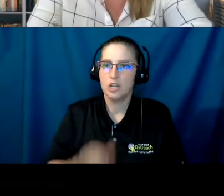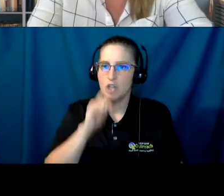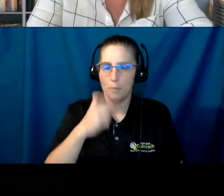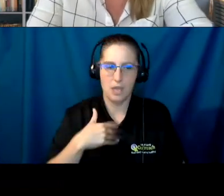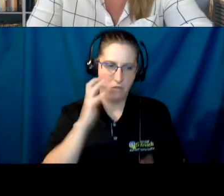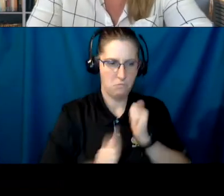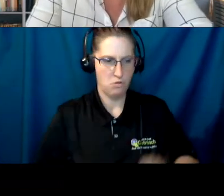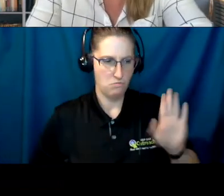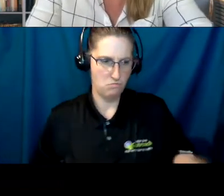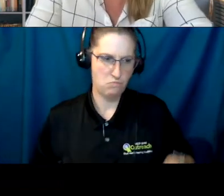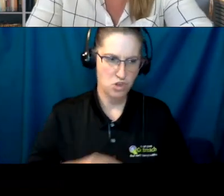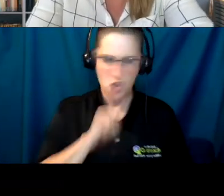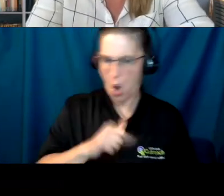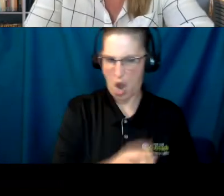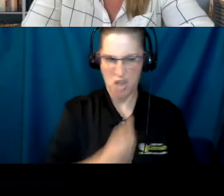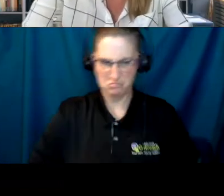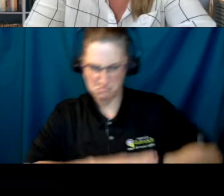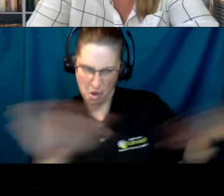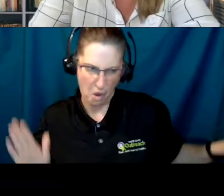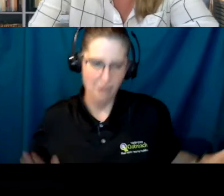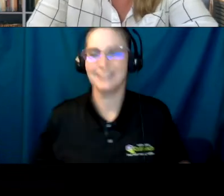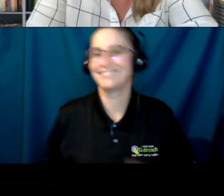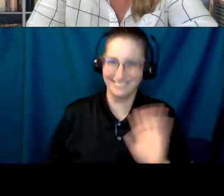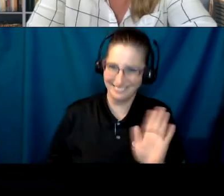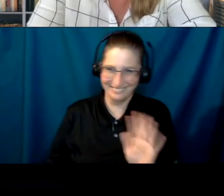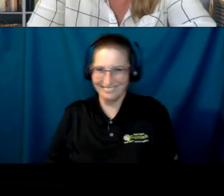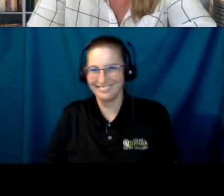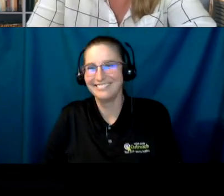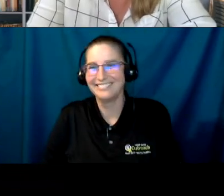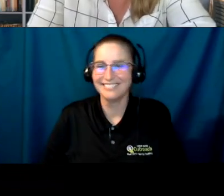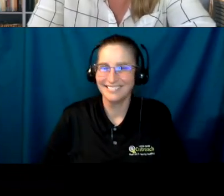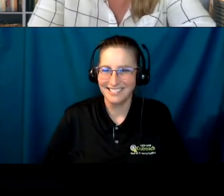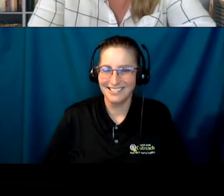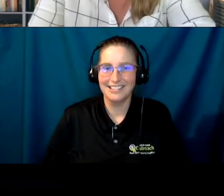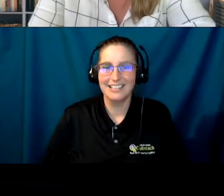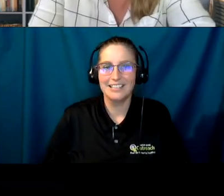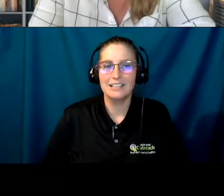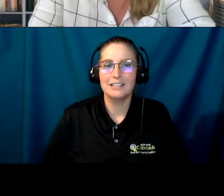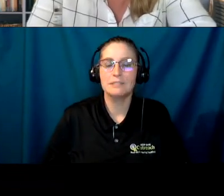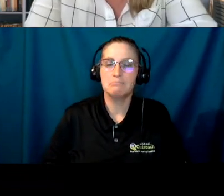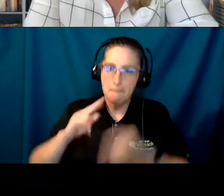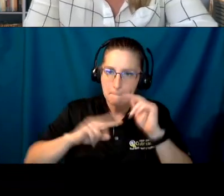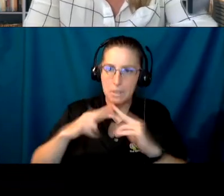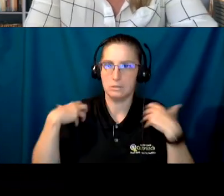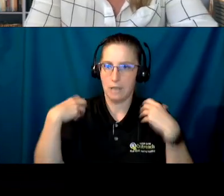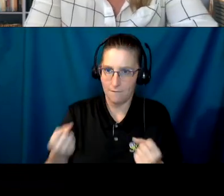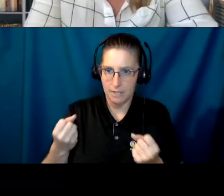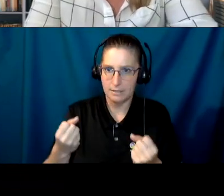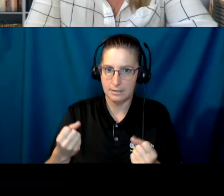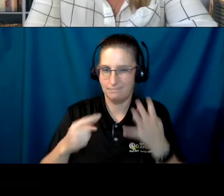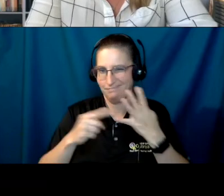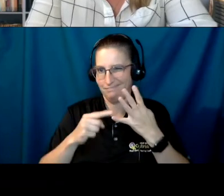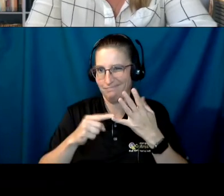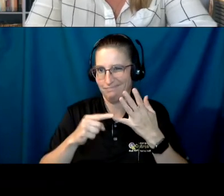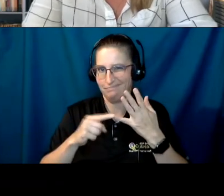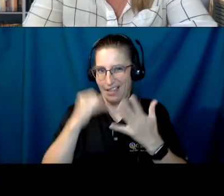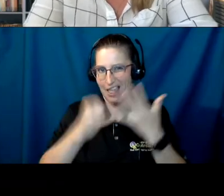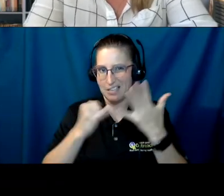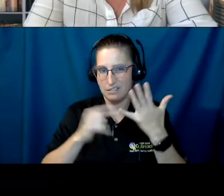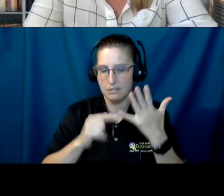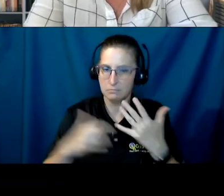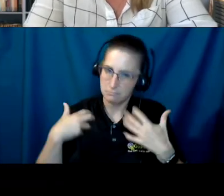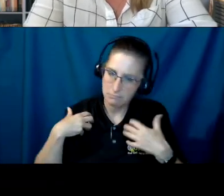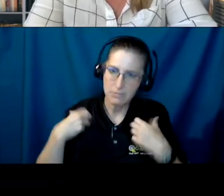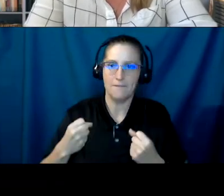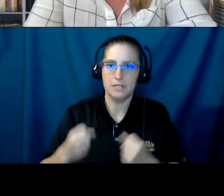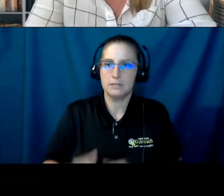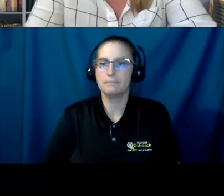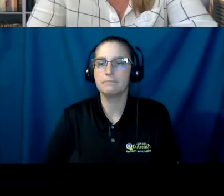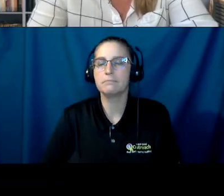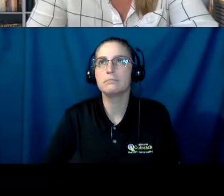and tell them not to ask a question. And then building confidence when I had a student like,